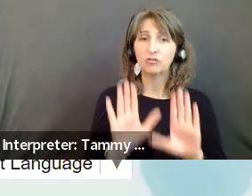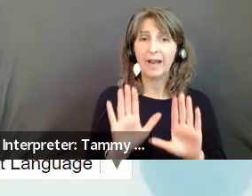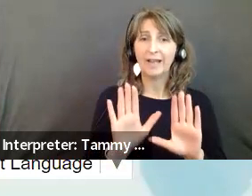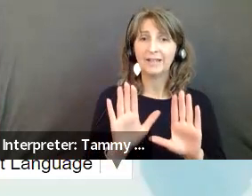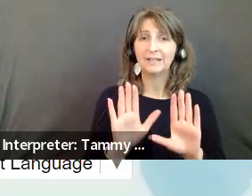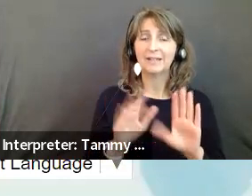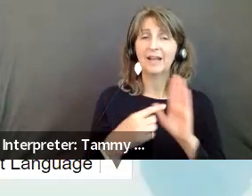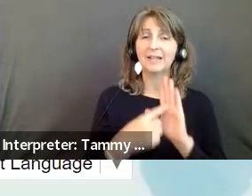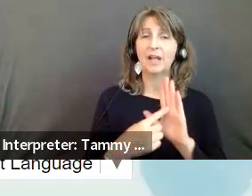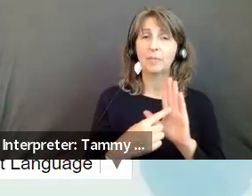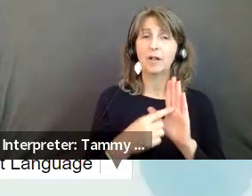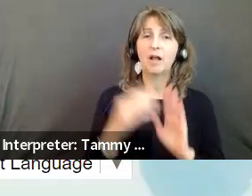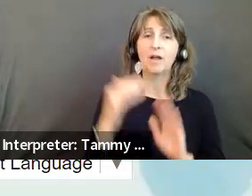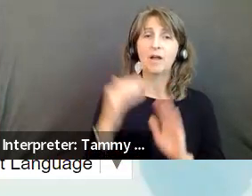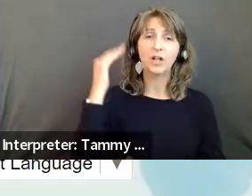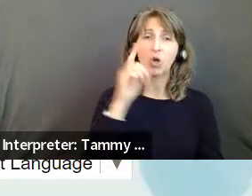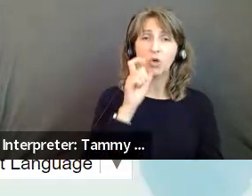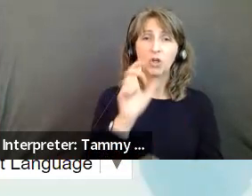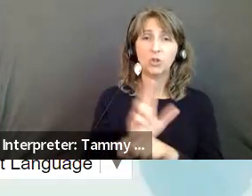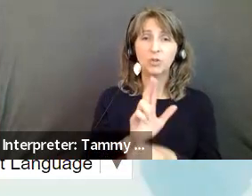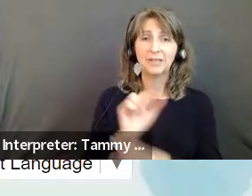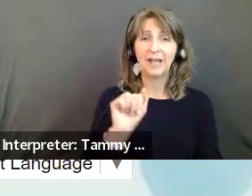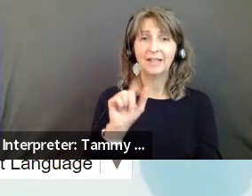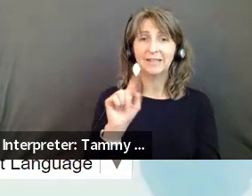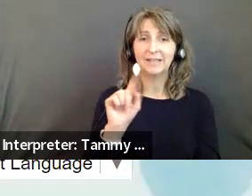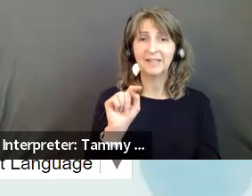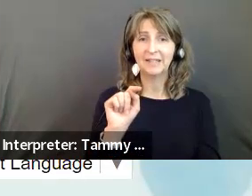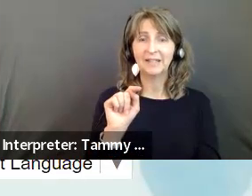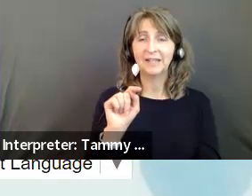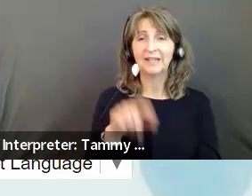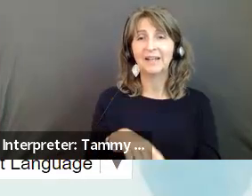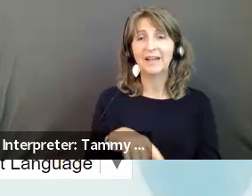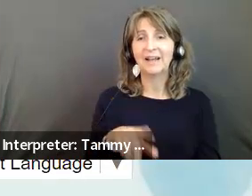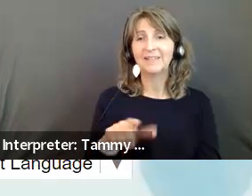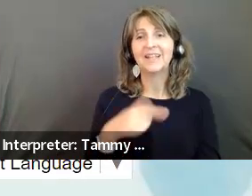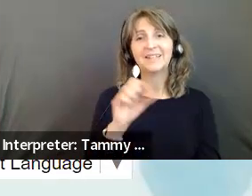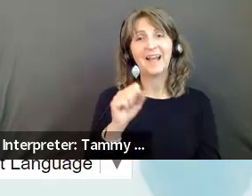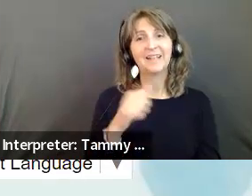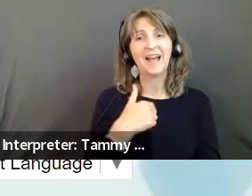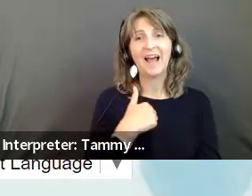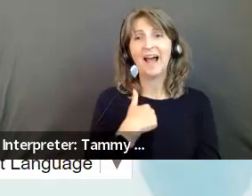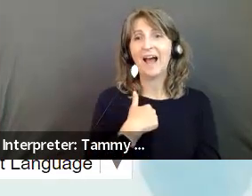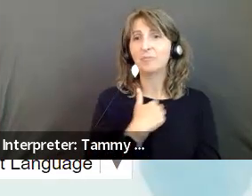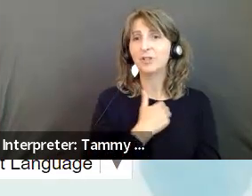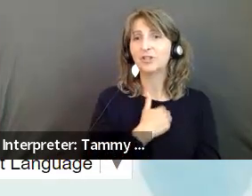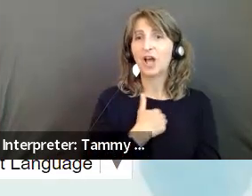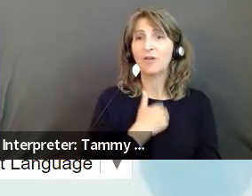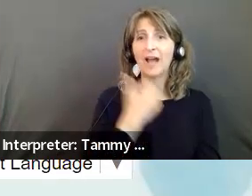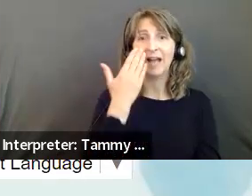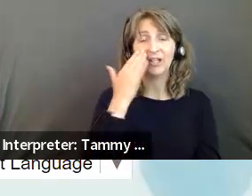Very effectively. I'm sorry, I do know her and I was about to say her name. I was unaware.